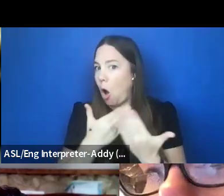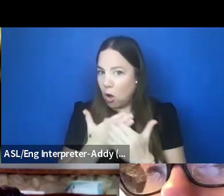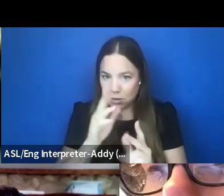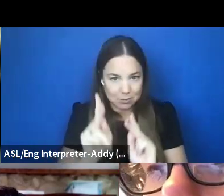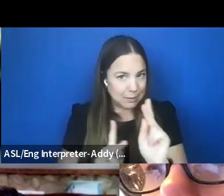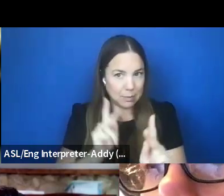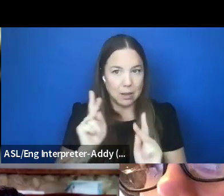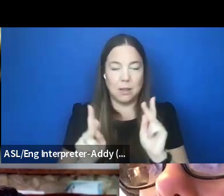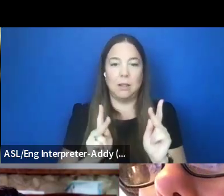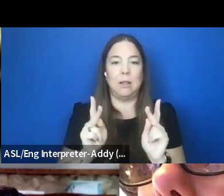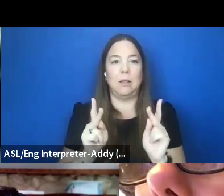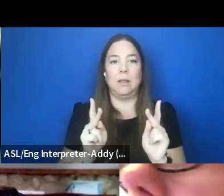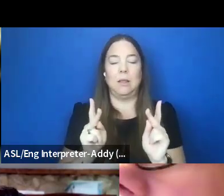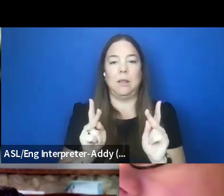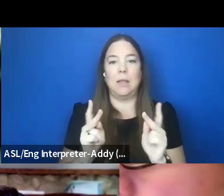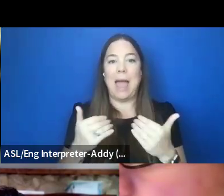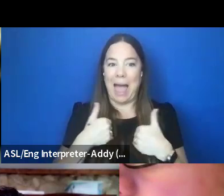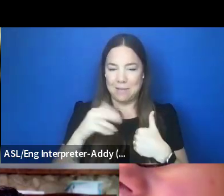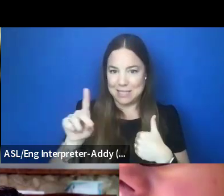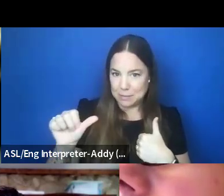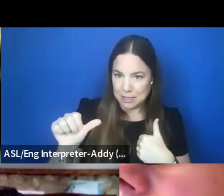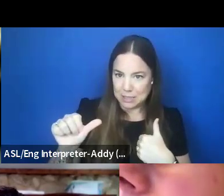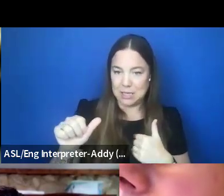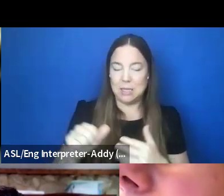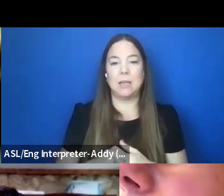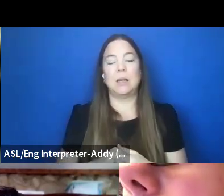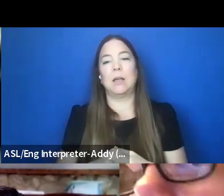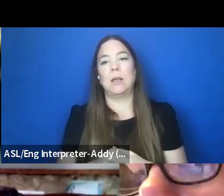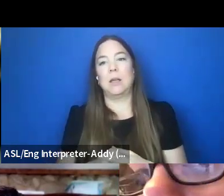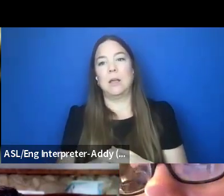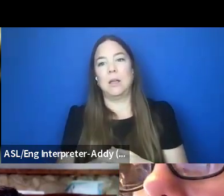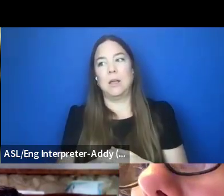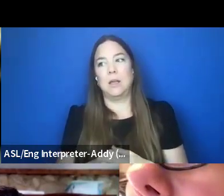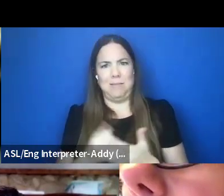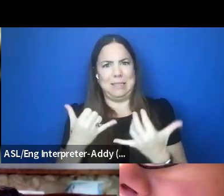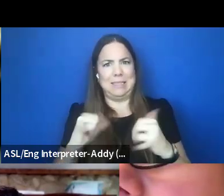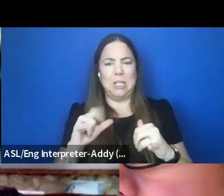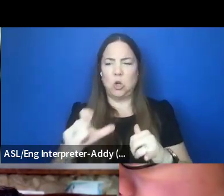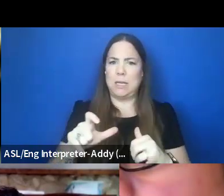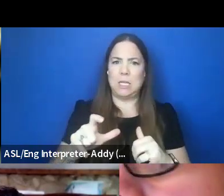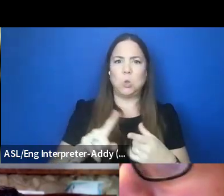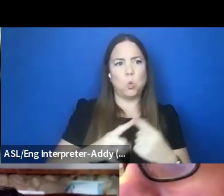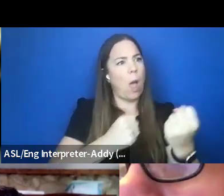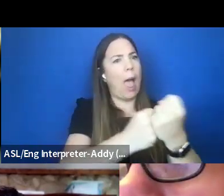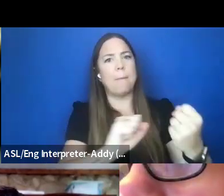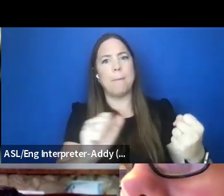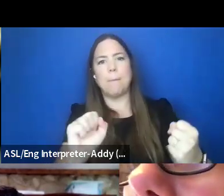Don Dew: are disabled or have a disability, I should say. Don Dew: still need to stand up for somebody else who is being mistreated